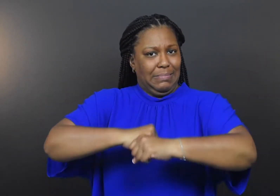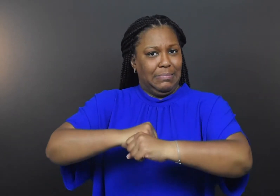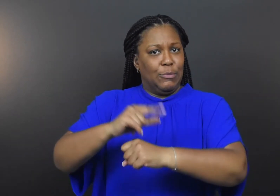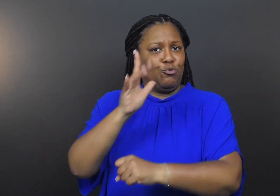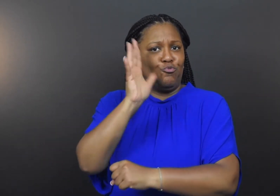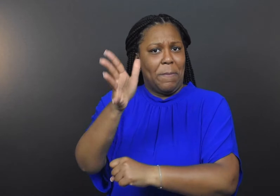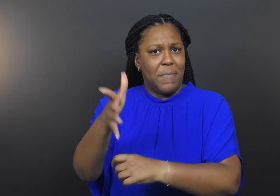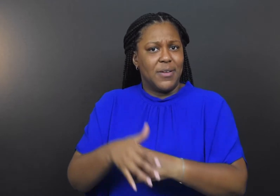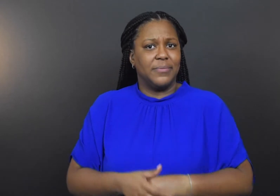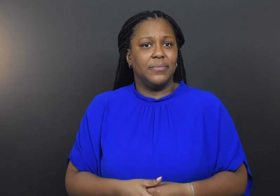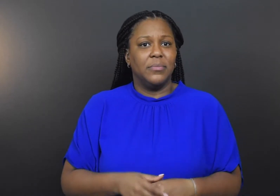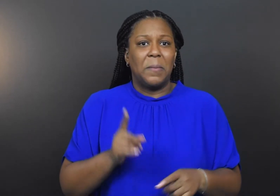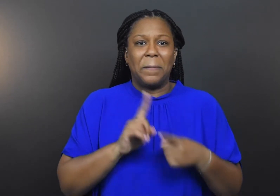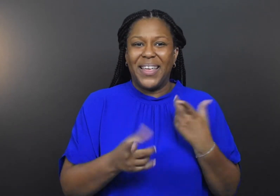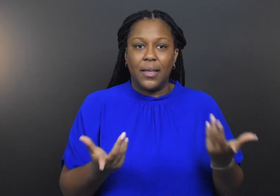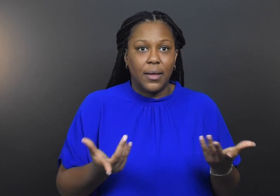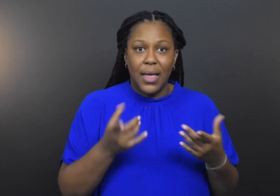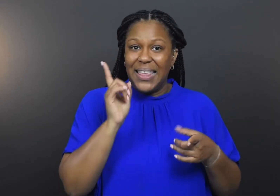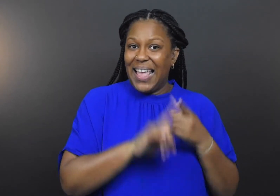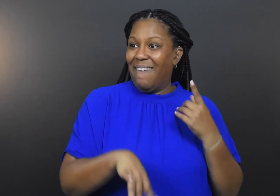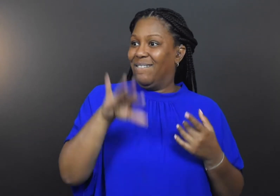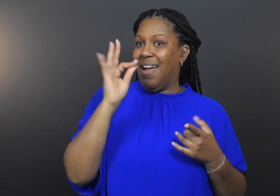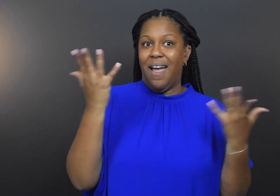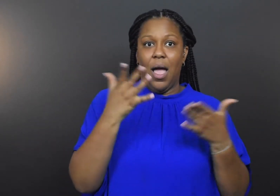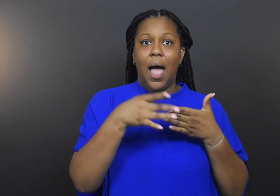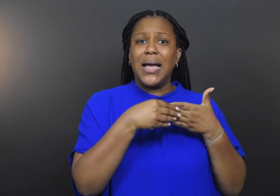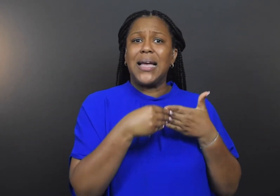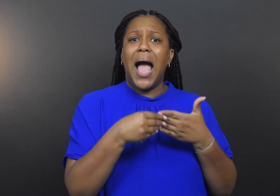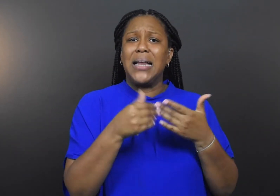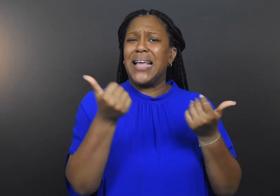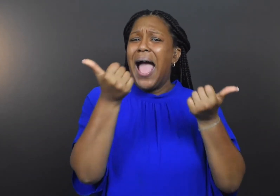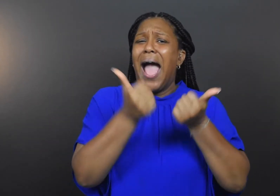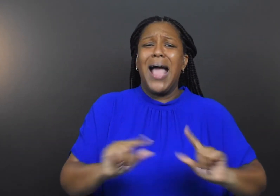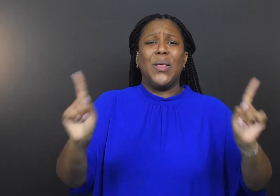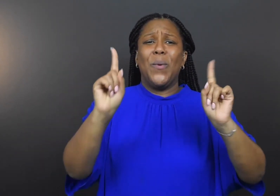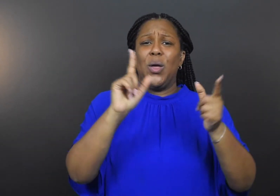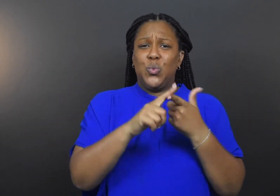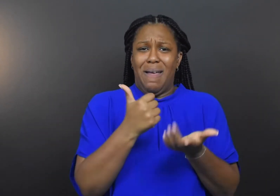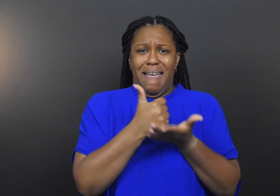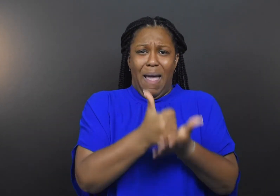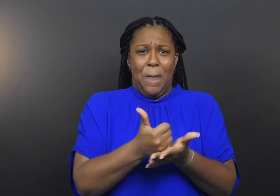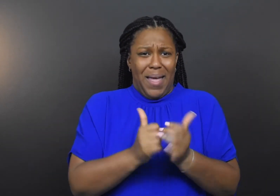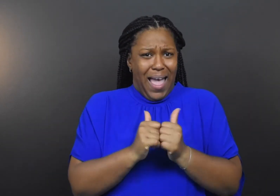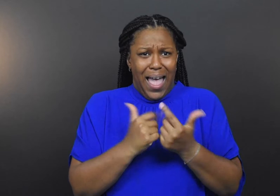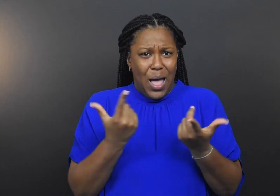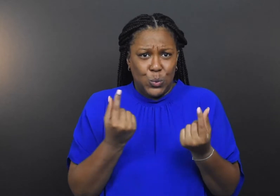grandma but can’t find guidance anywhere on how to do that or how to get food while she does.